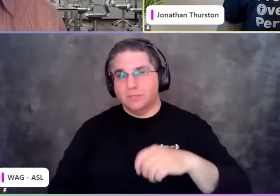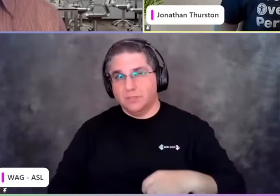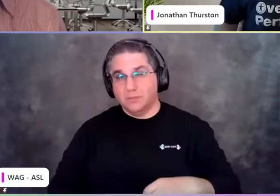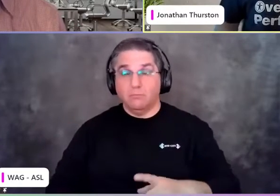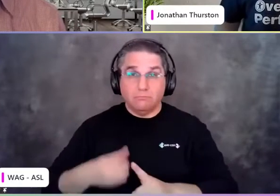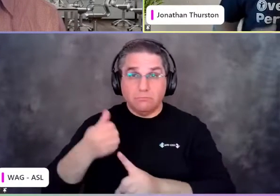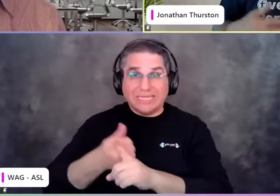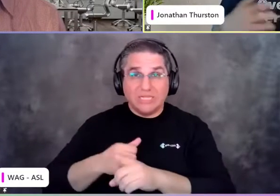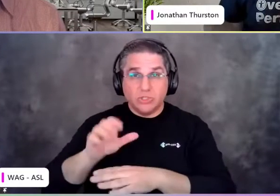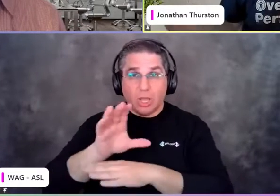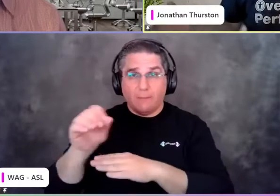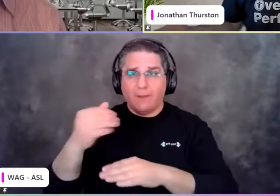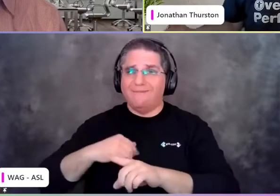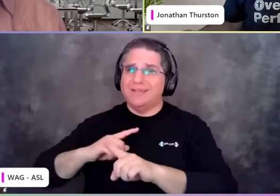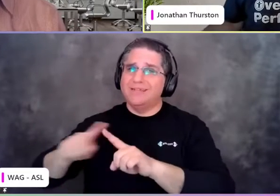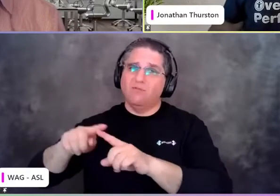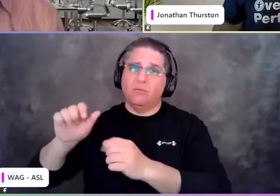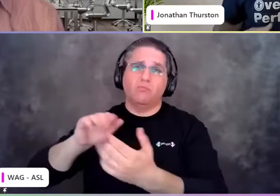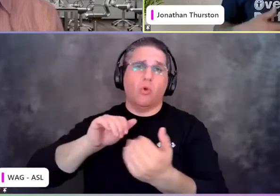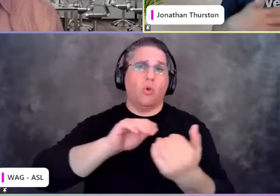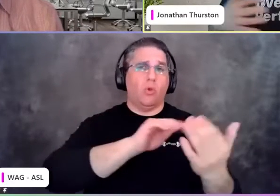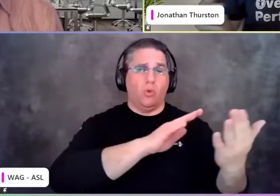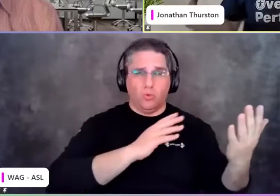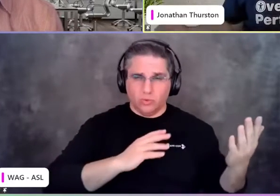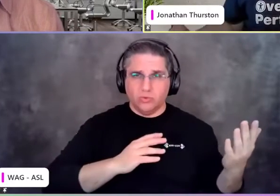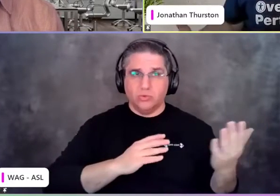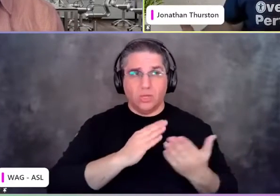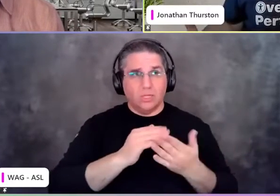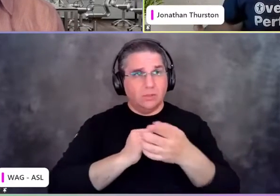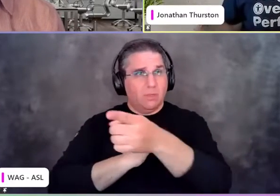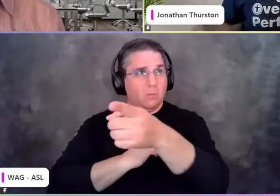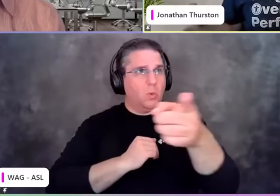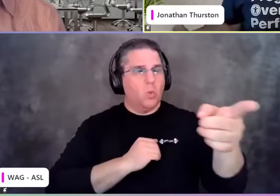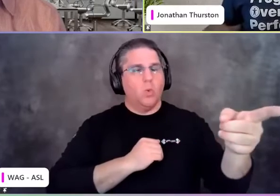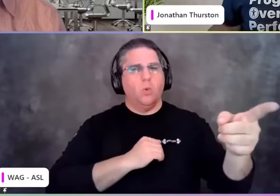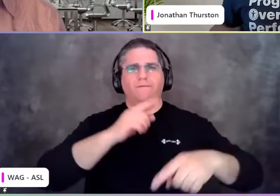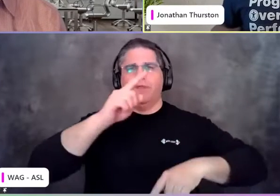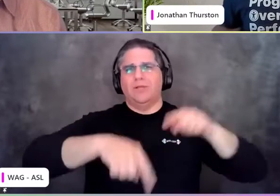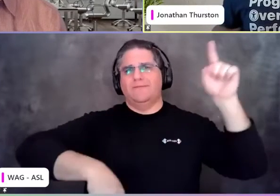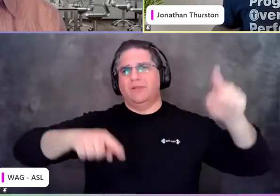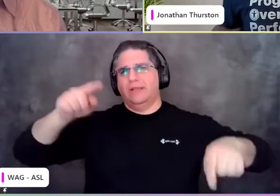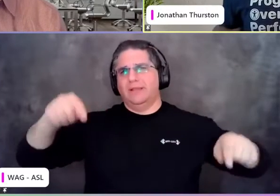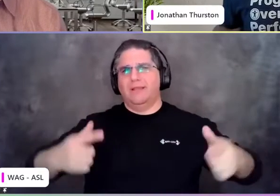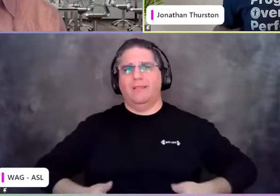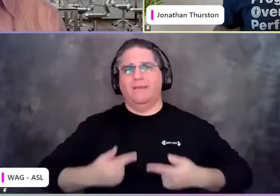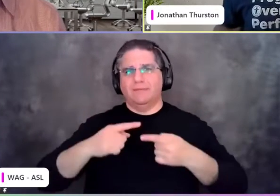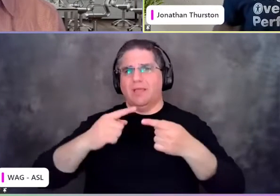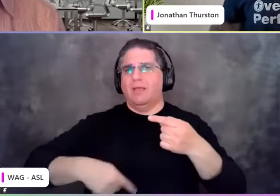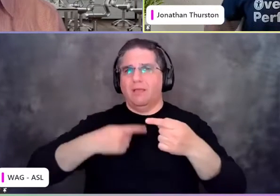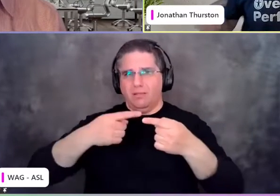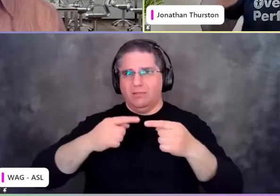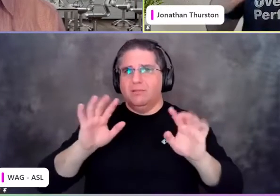lifecycle.. How do you build your products and services? Every company does different, I've worked in many different